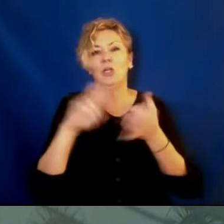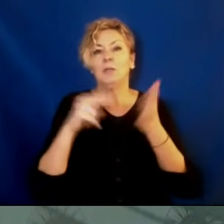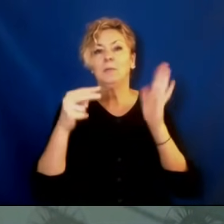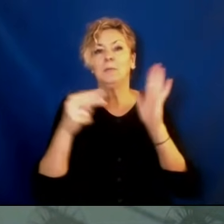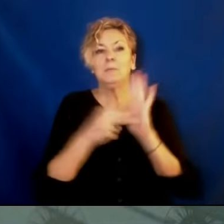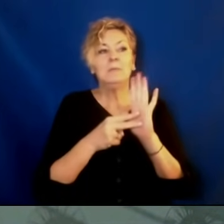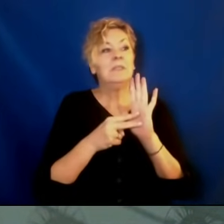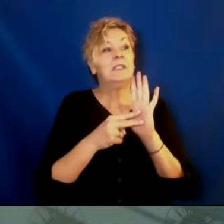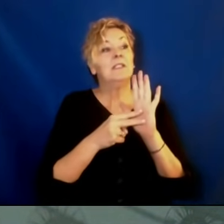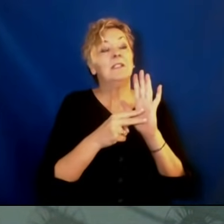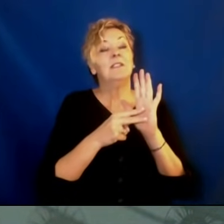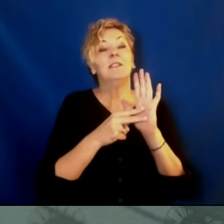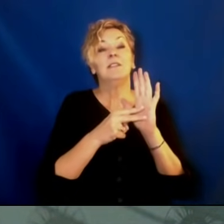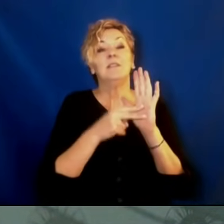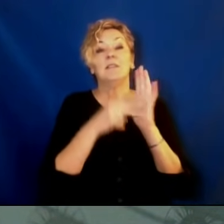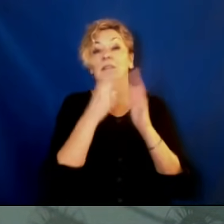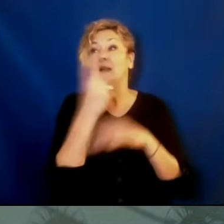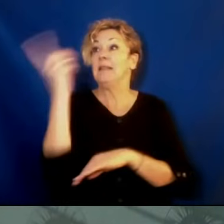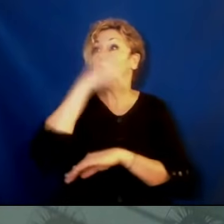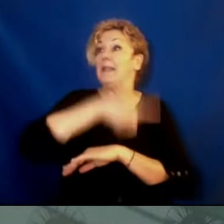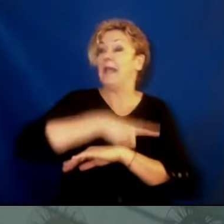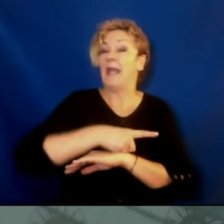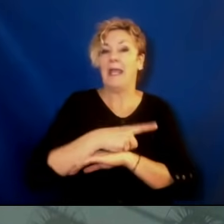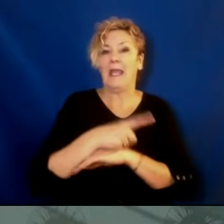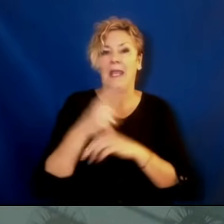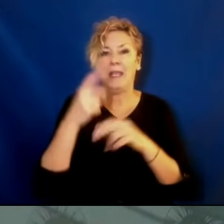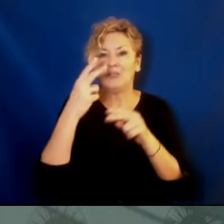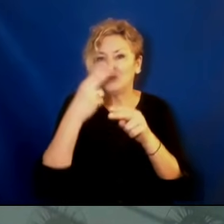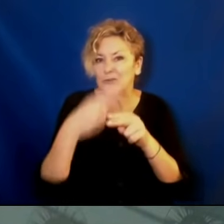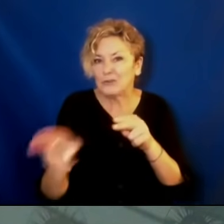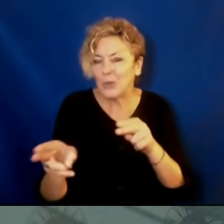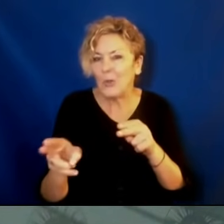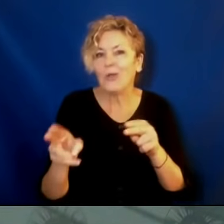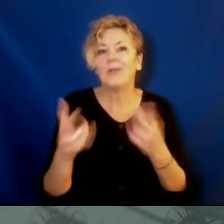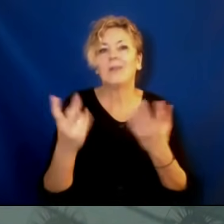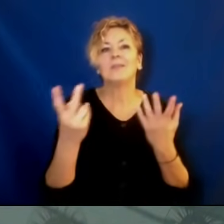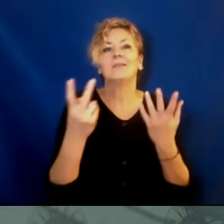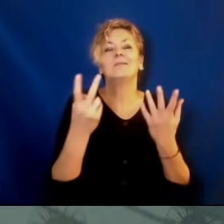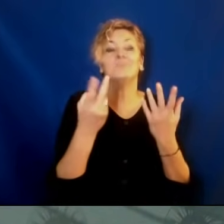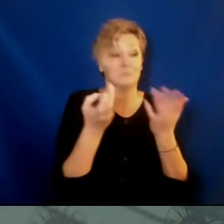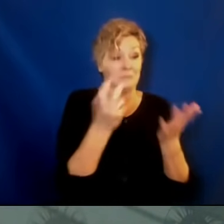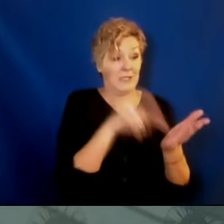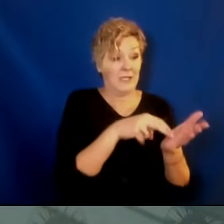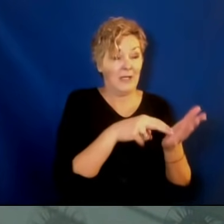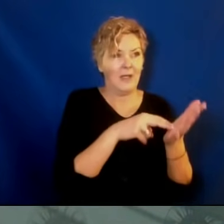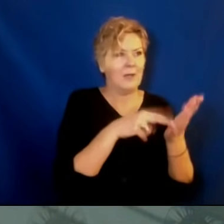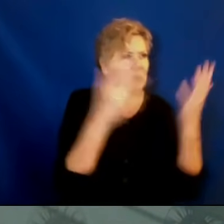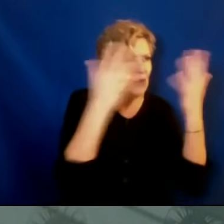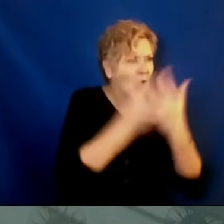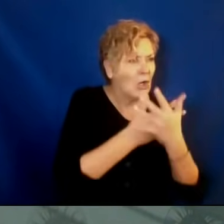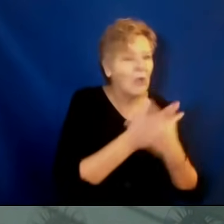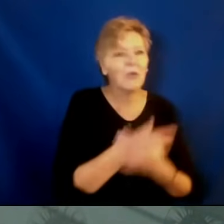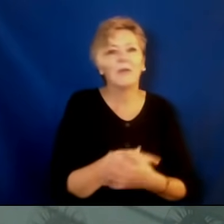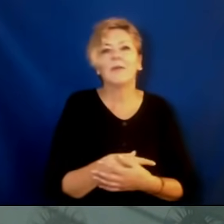Whether that is a temporary period of increased restrictions or anything like that. I think what I'm saying and what Dr.